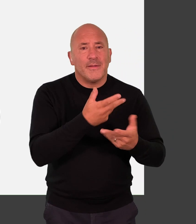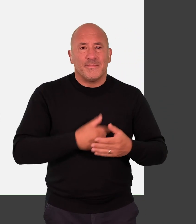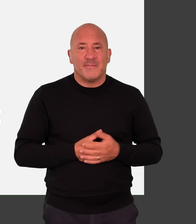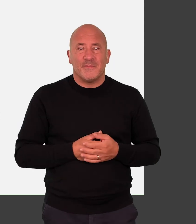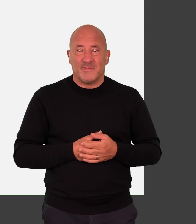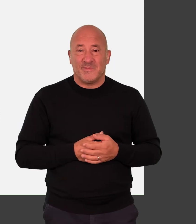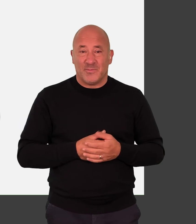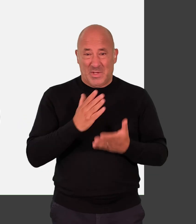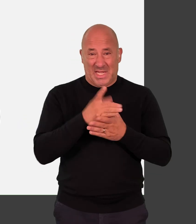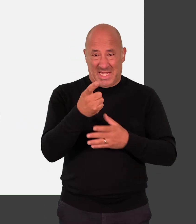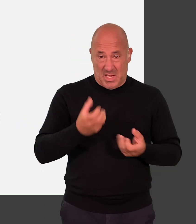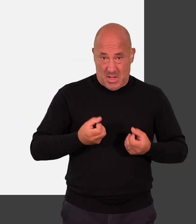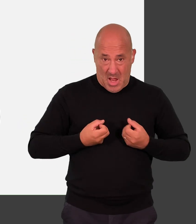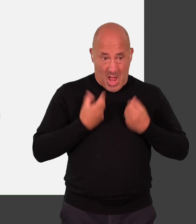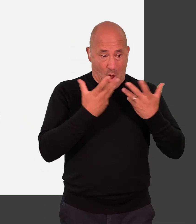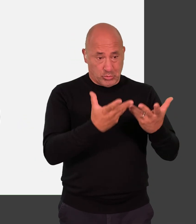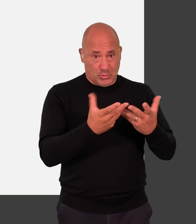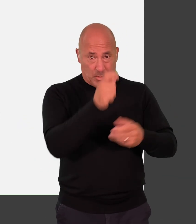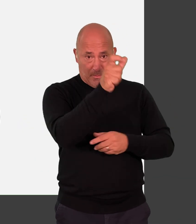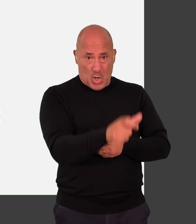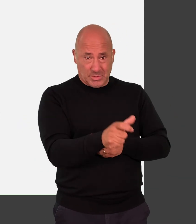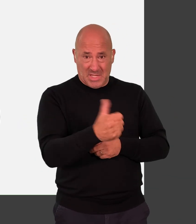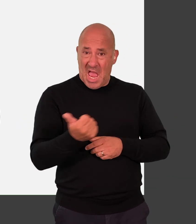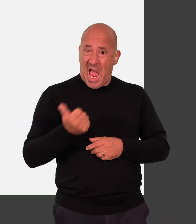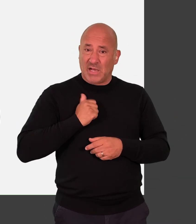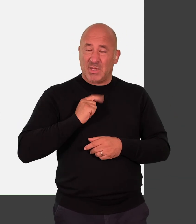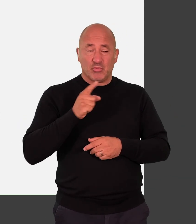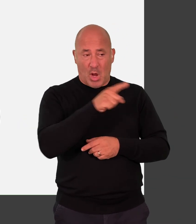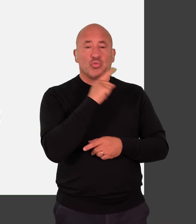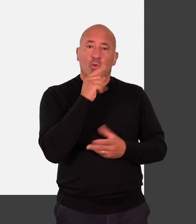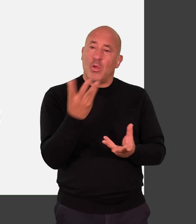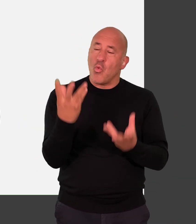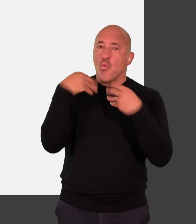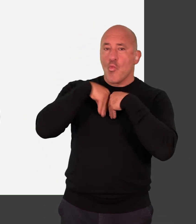The expectations for opening up to someone else are they will listen,